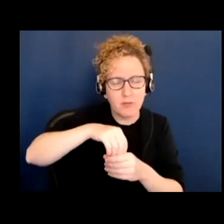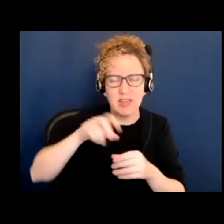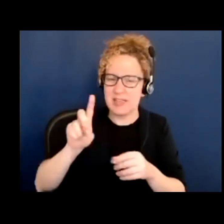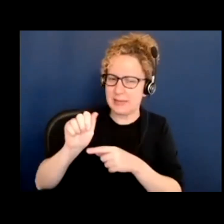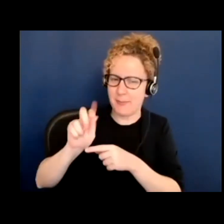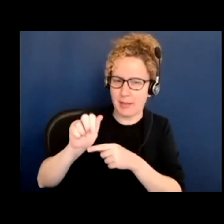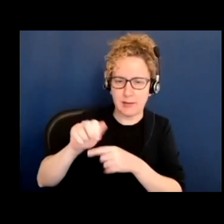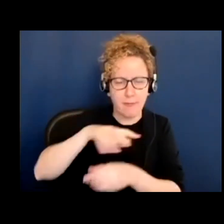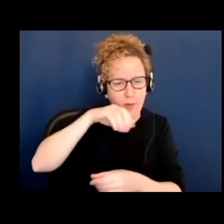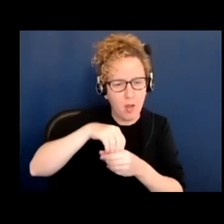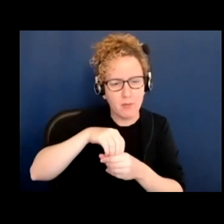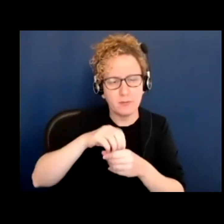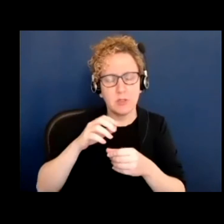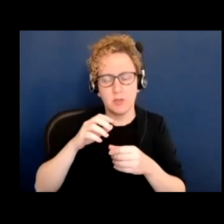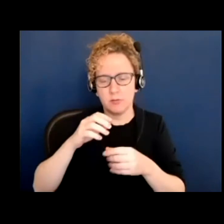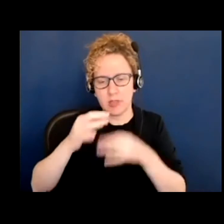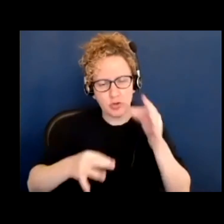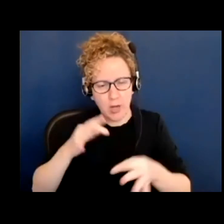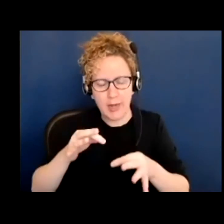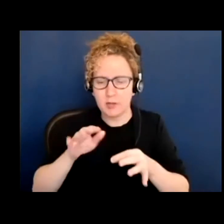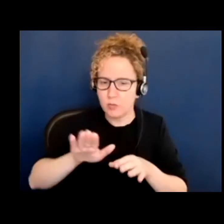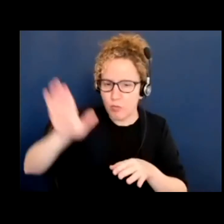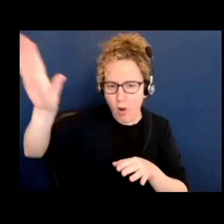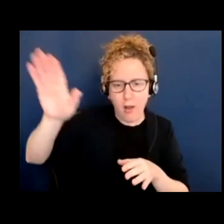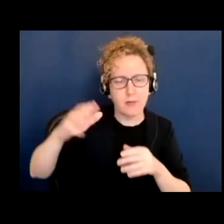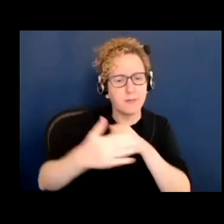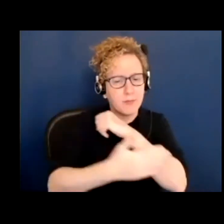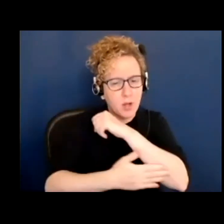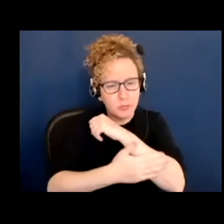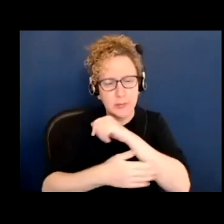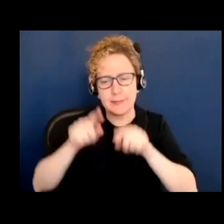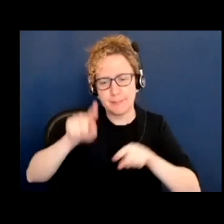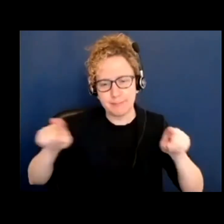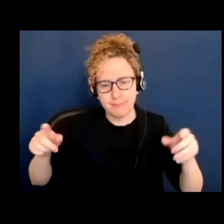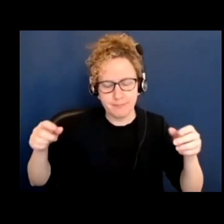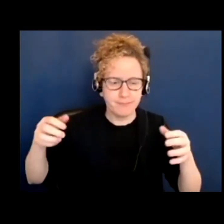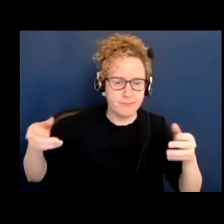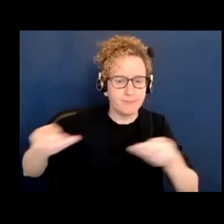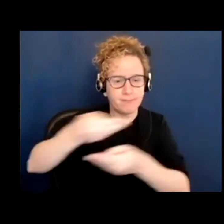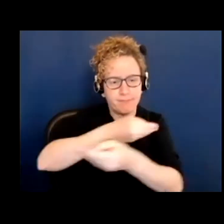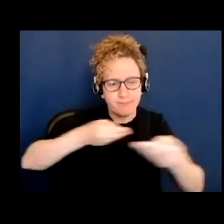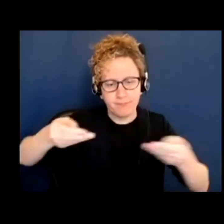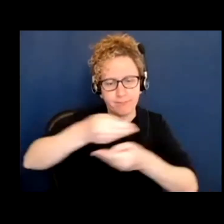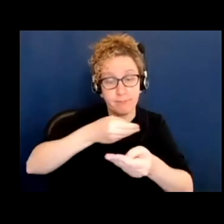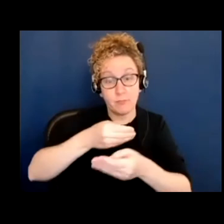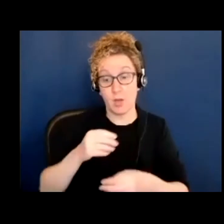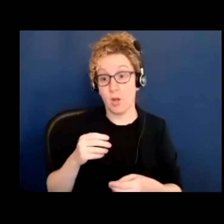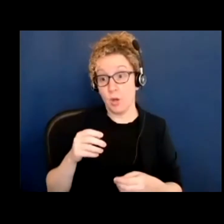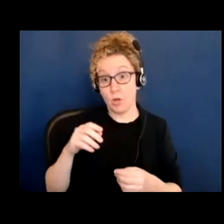of their program for people with disabilities. By coming together and continuing to learn from each other, we can bridge the gap of